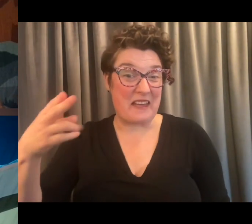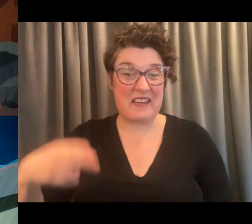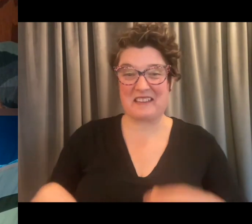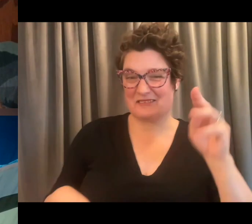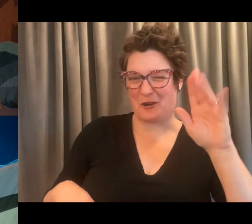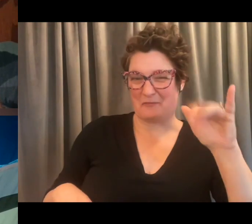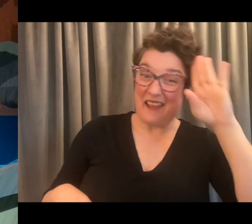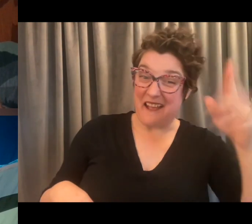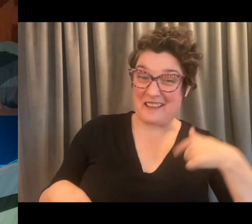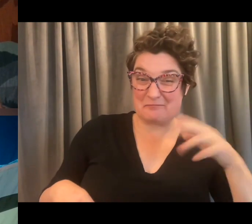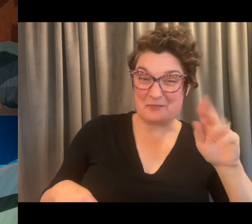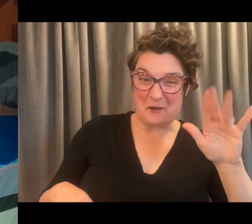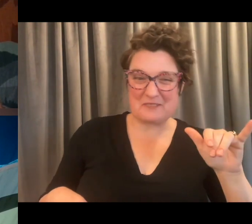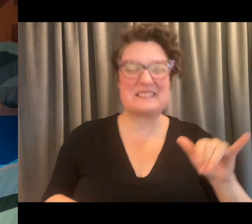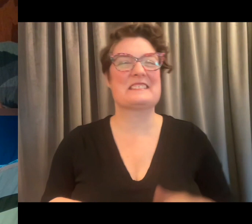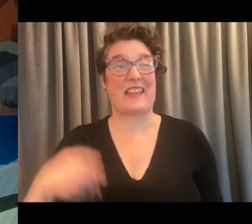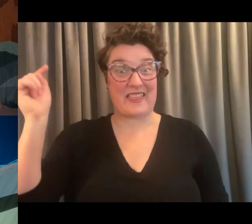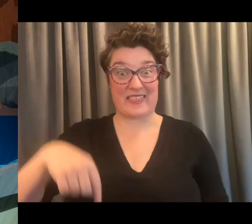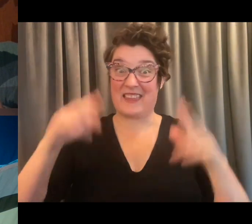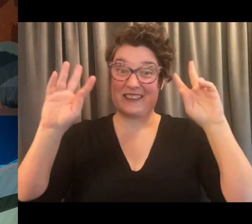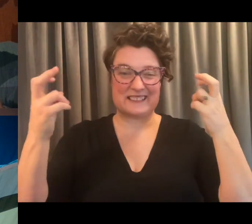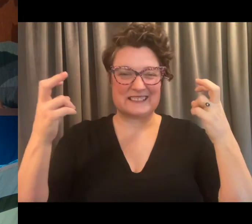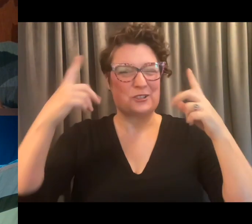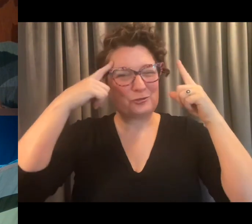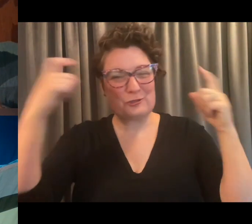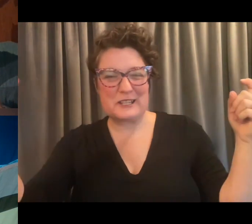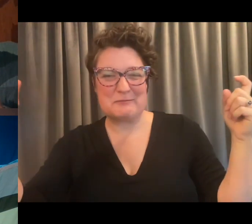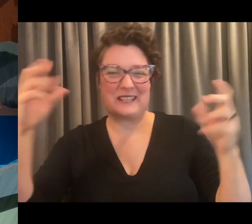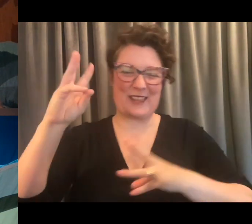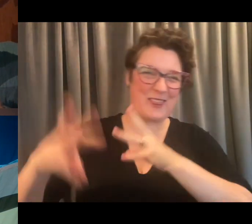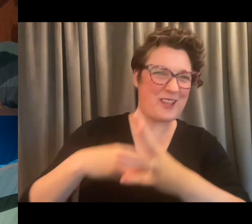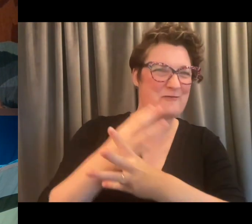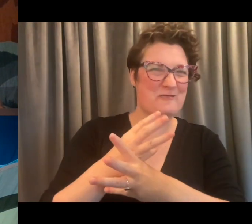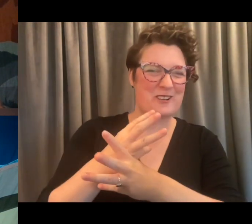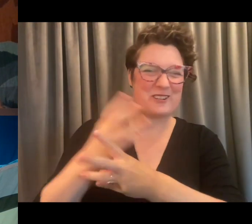Nomy: I'm Nomy, Rebekah: and this Nomy: is Dreaming Rebekah: the World